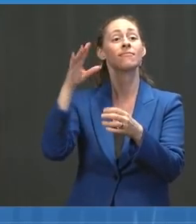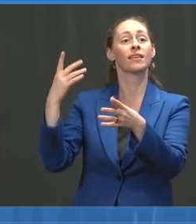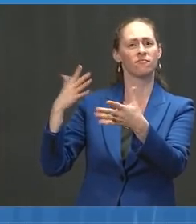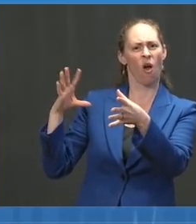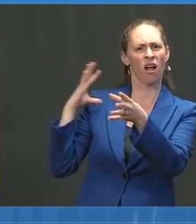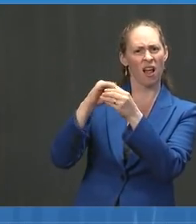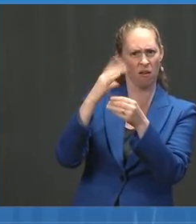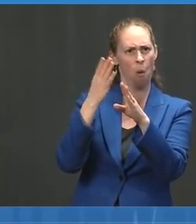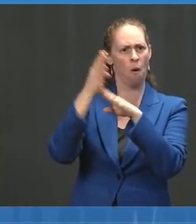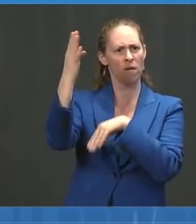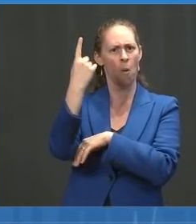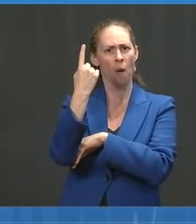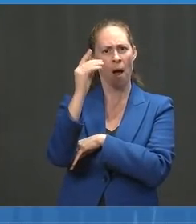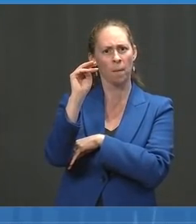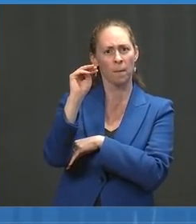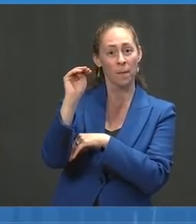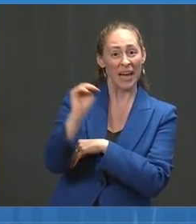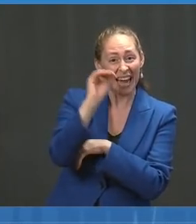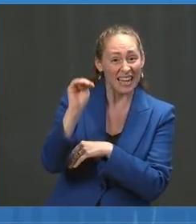That's the first time that's happened since June.